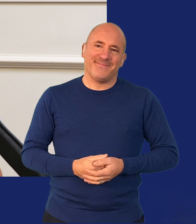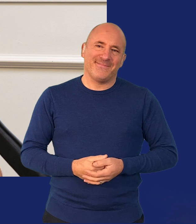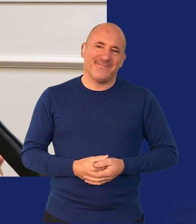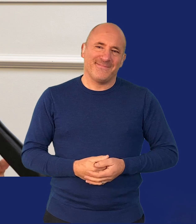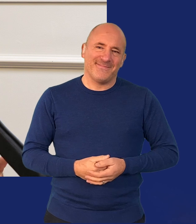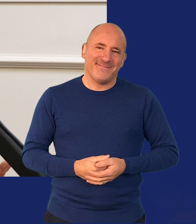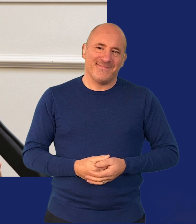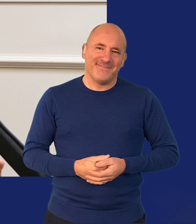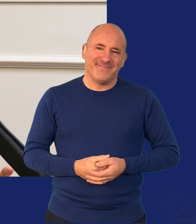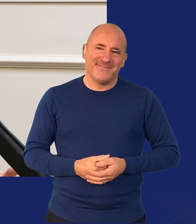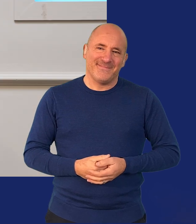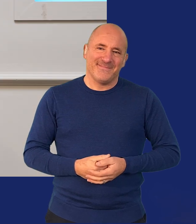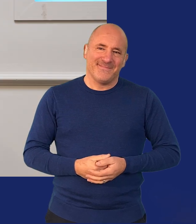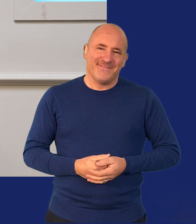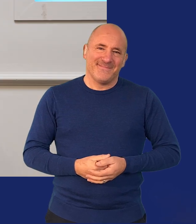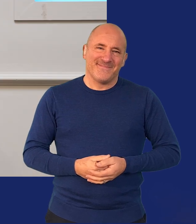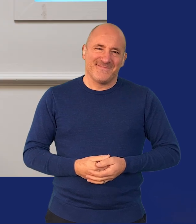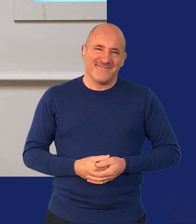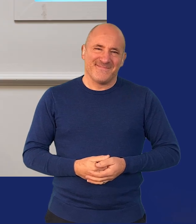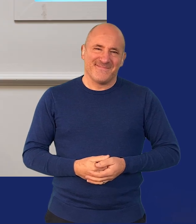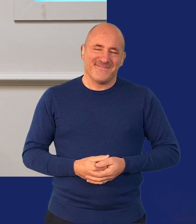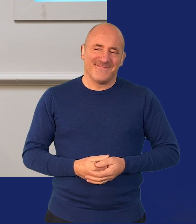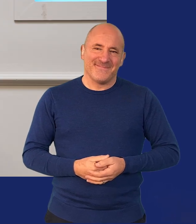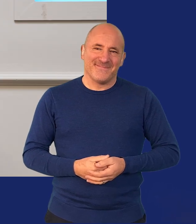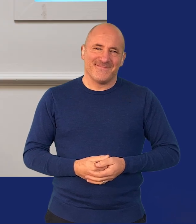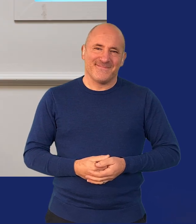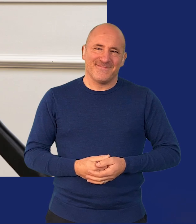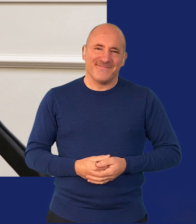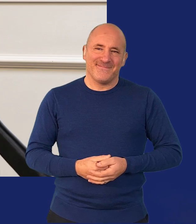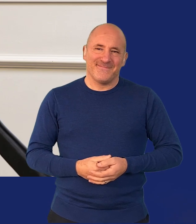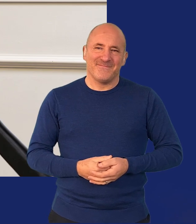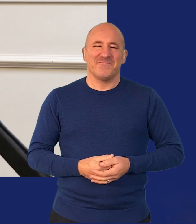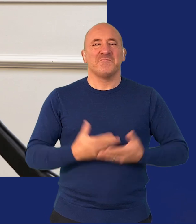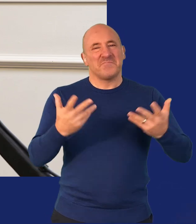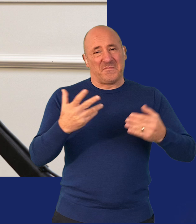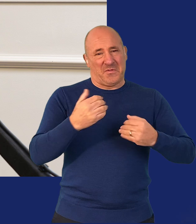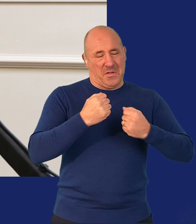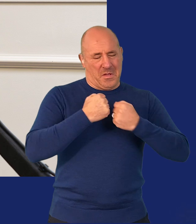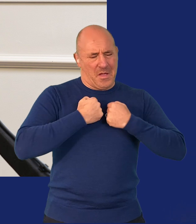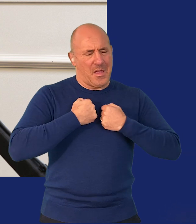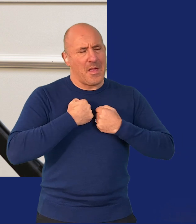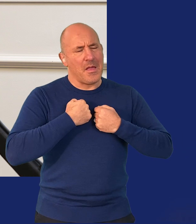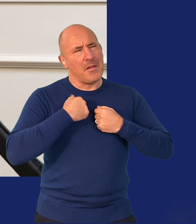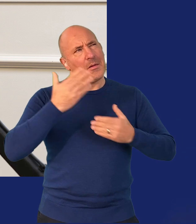Yep. teach it. Um, so, so like, I would say quite a lot of my positive,